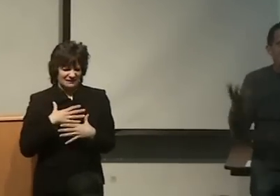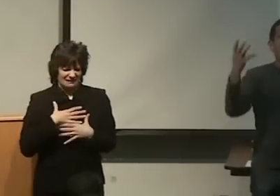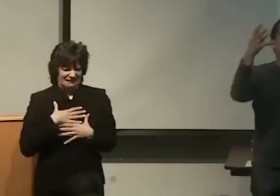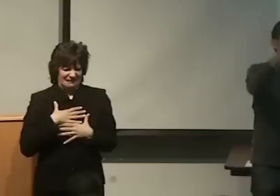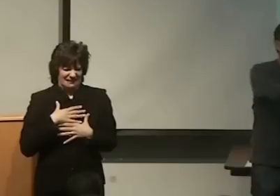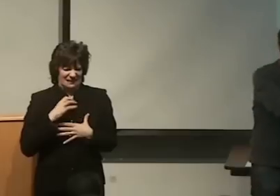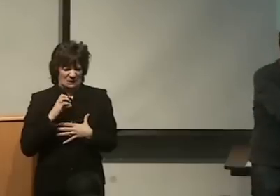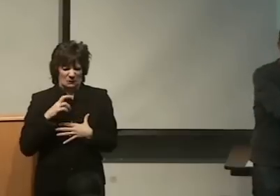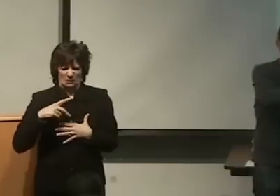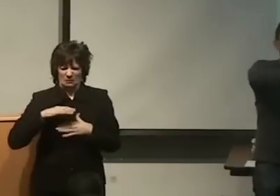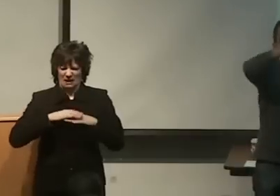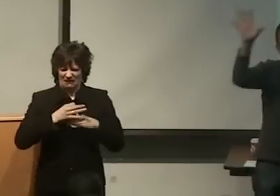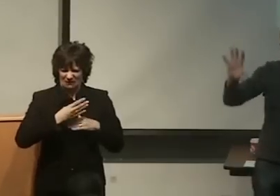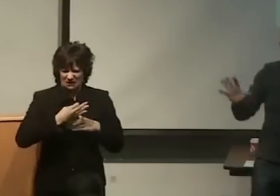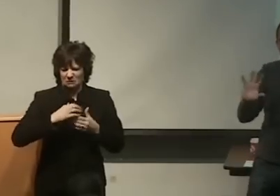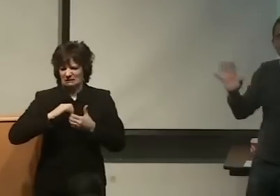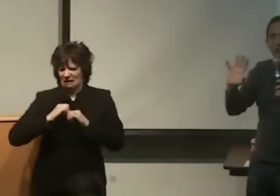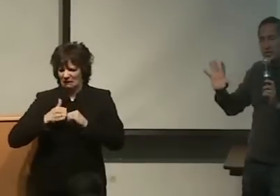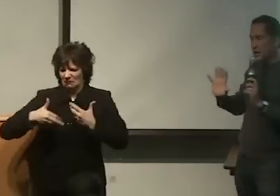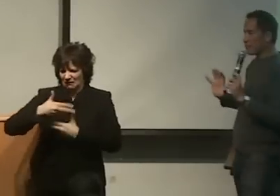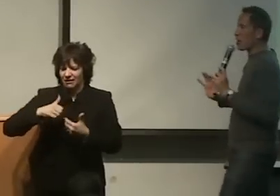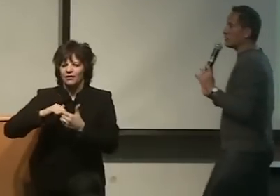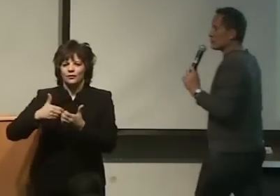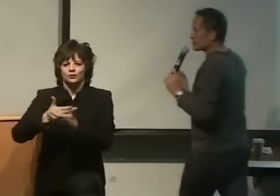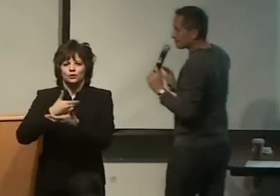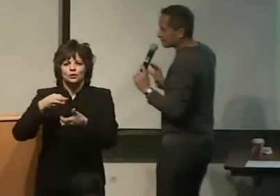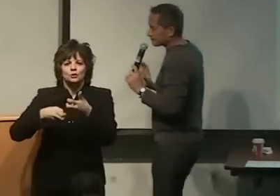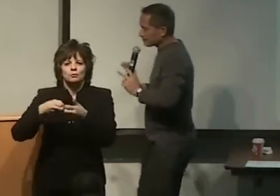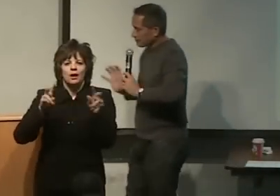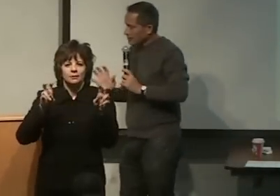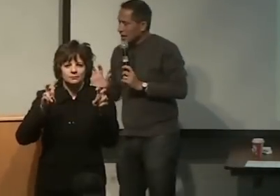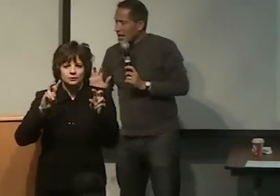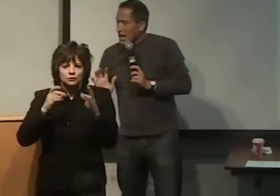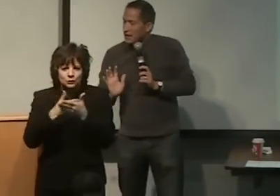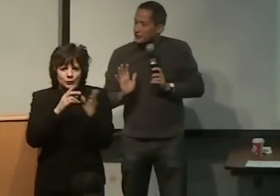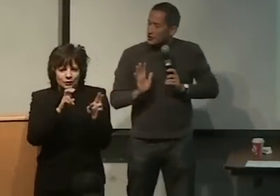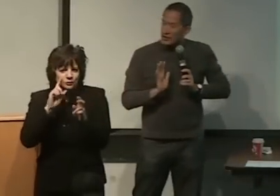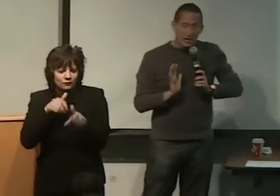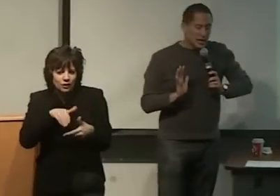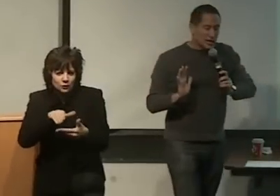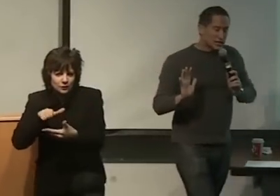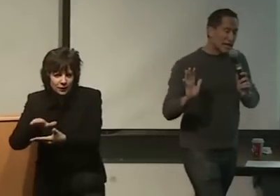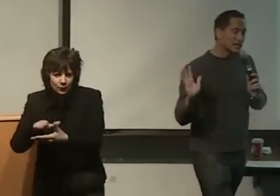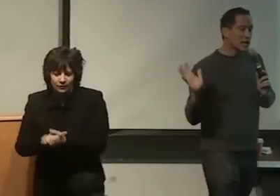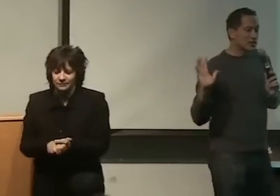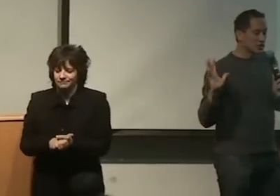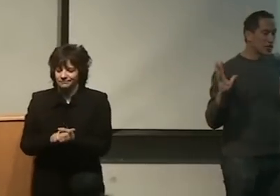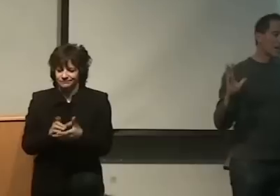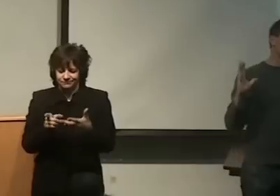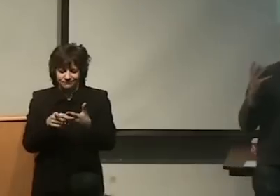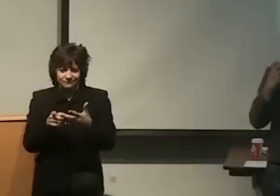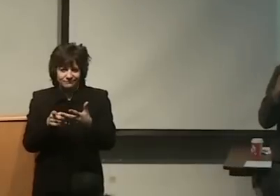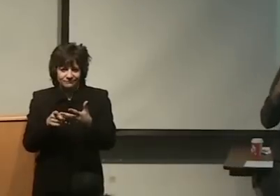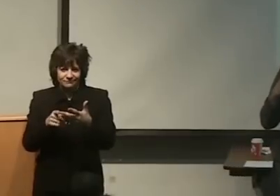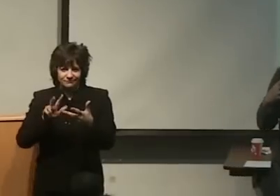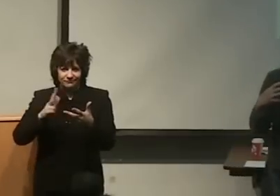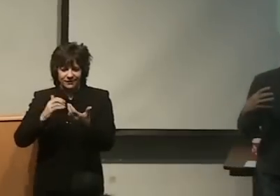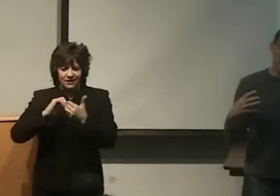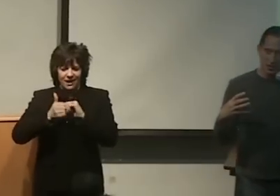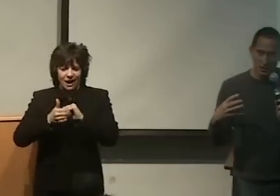How do I interact with my students? So we have a new set of problems. And third technology has changed the way we think about customization.